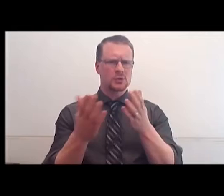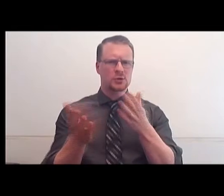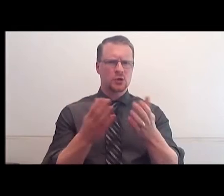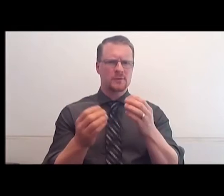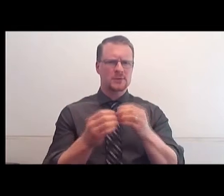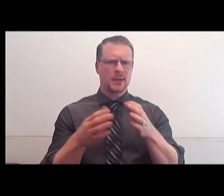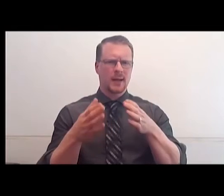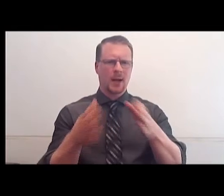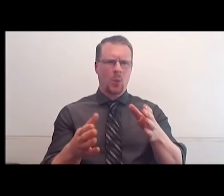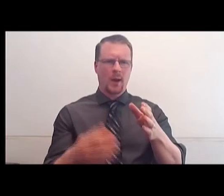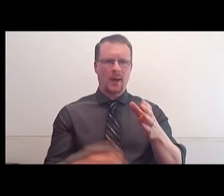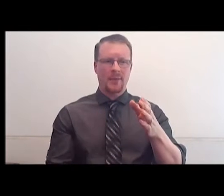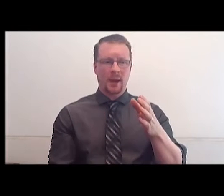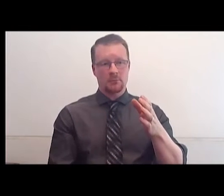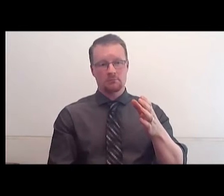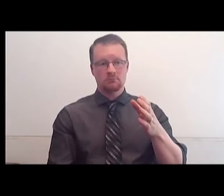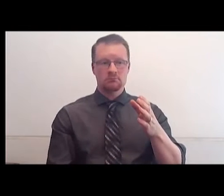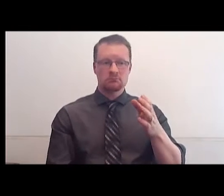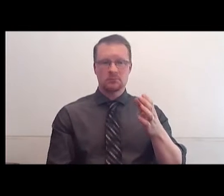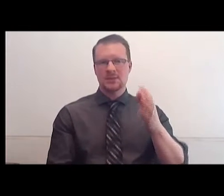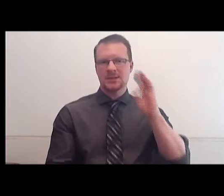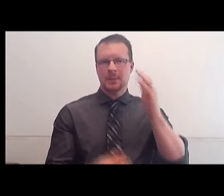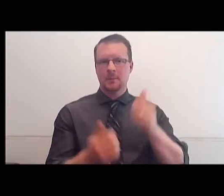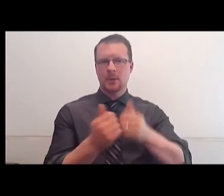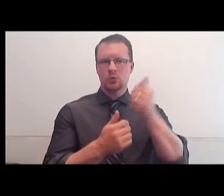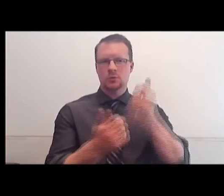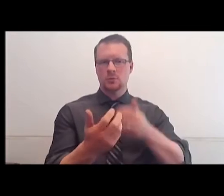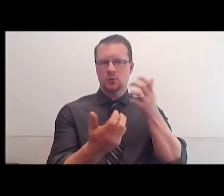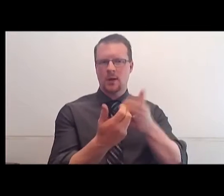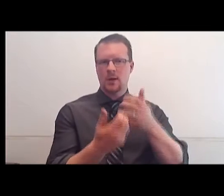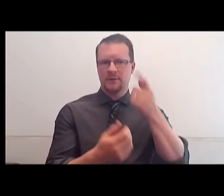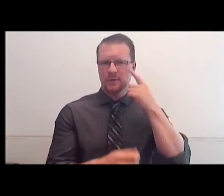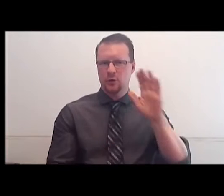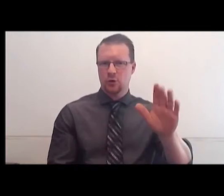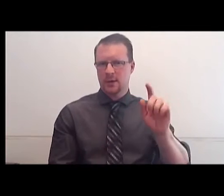That was my attempt to provide communication services in a way that seems most